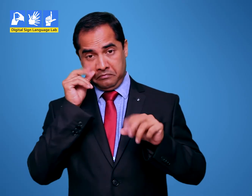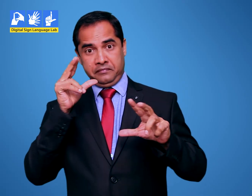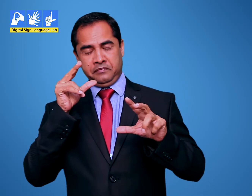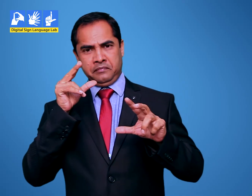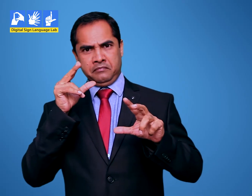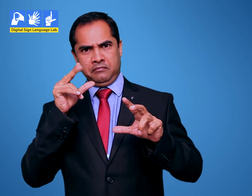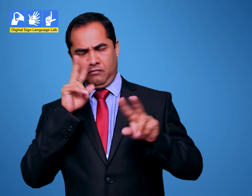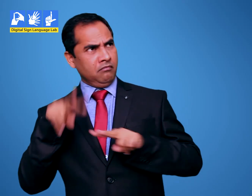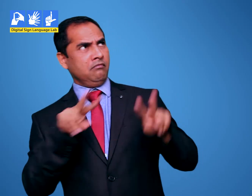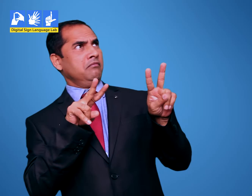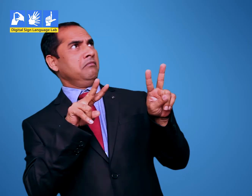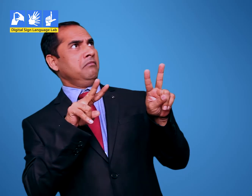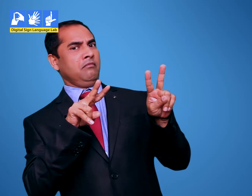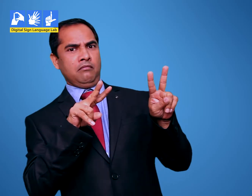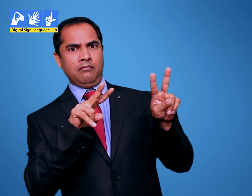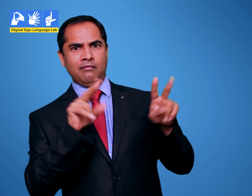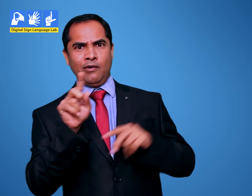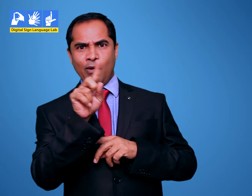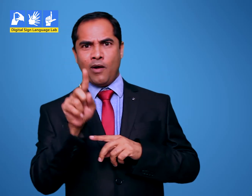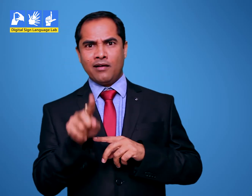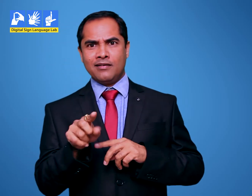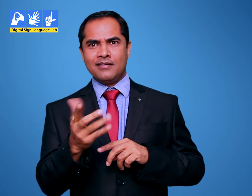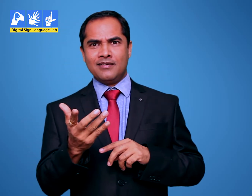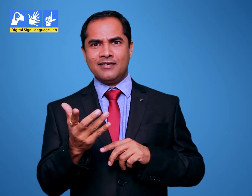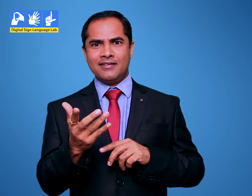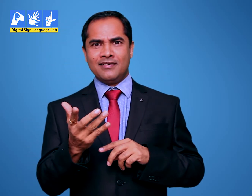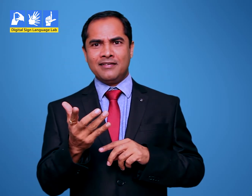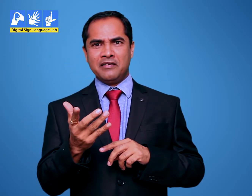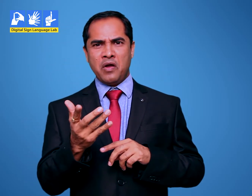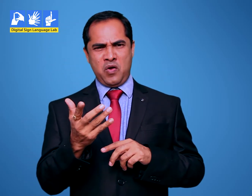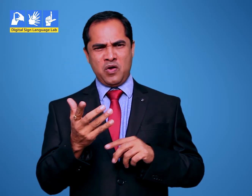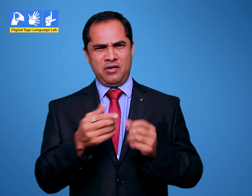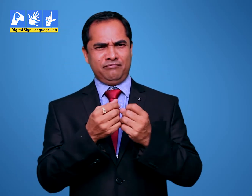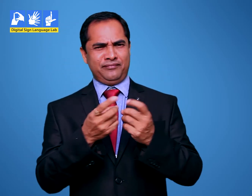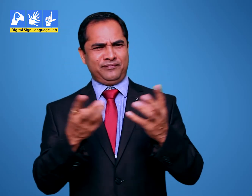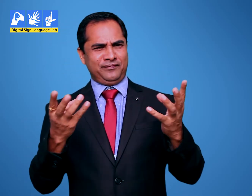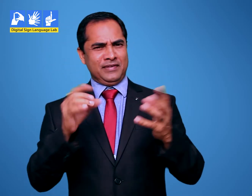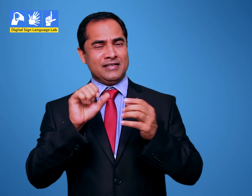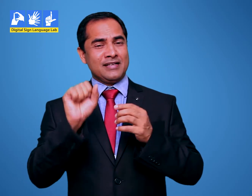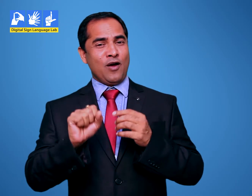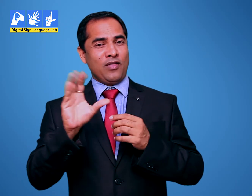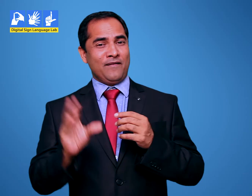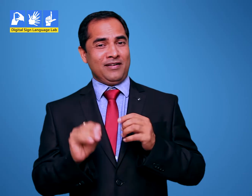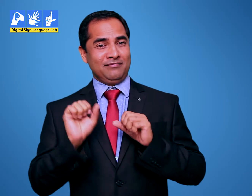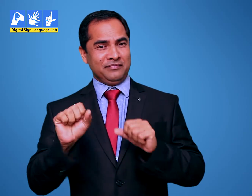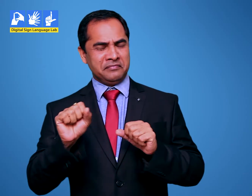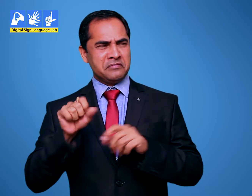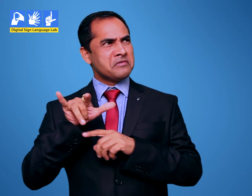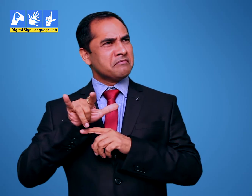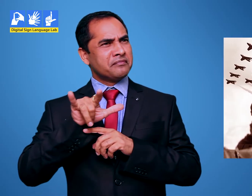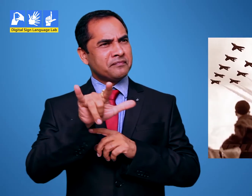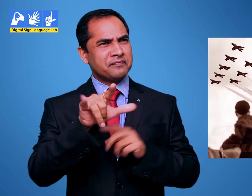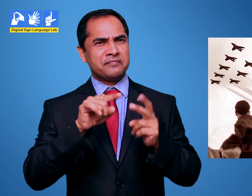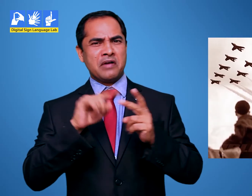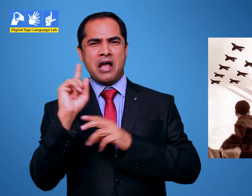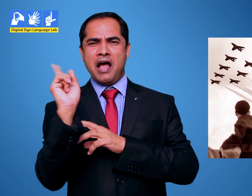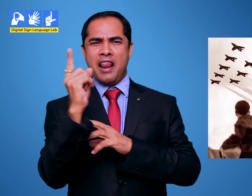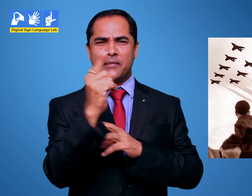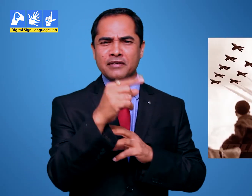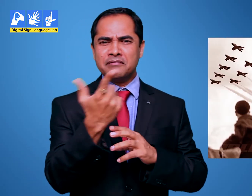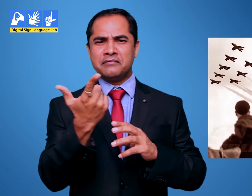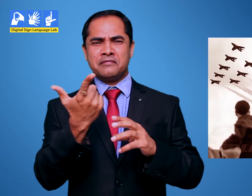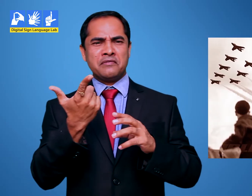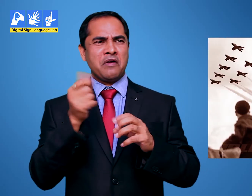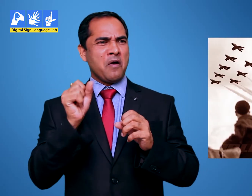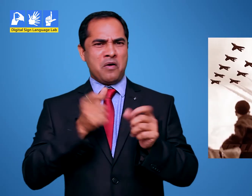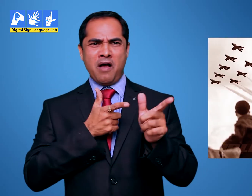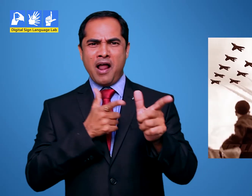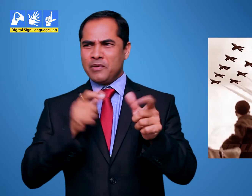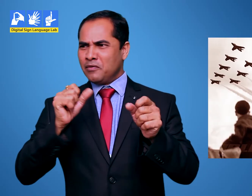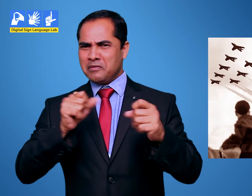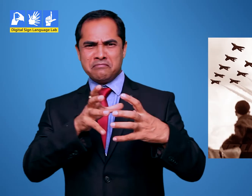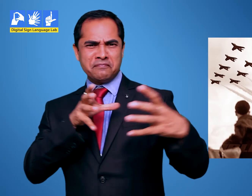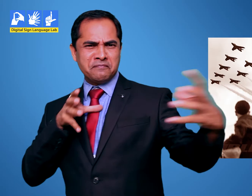in awe, as a spectacular array of South African jets, helicopters, troop carriers -